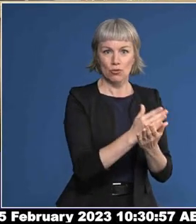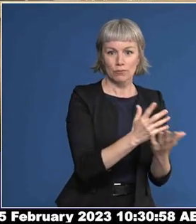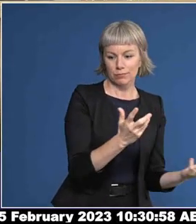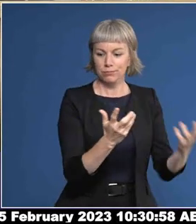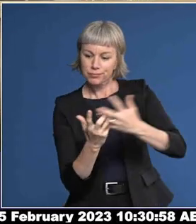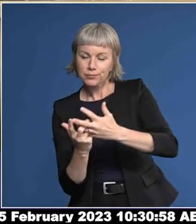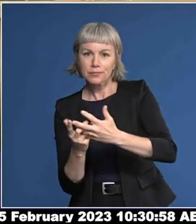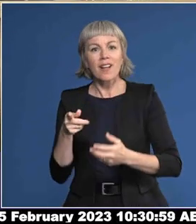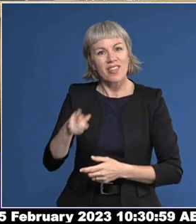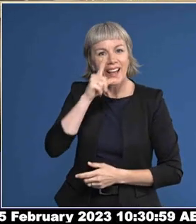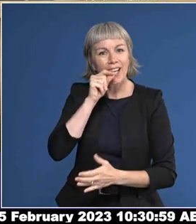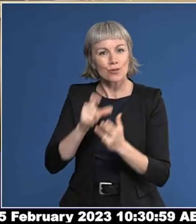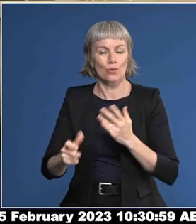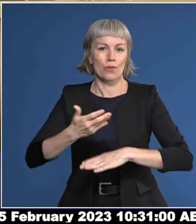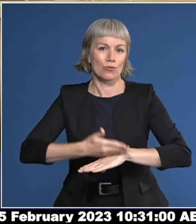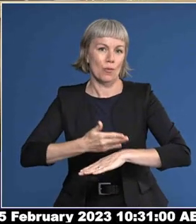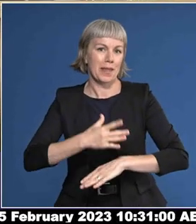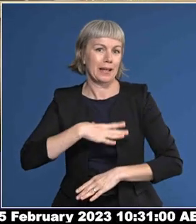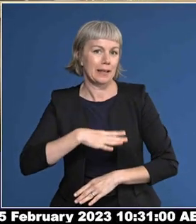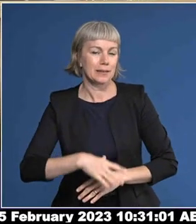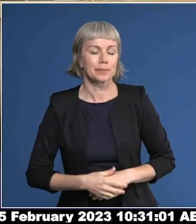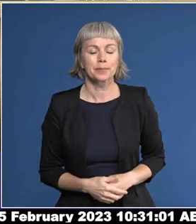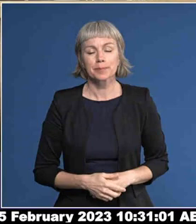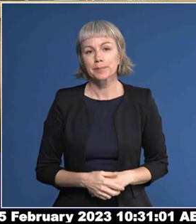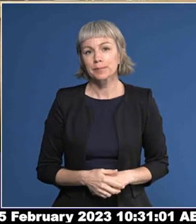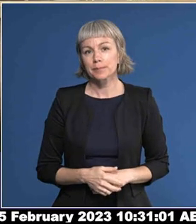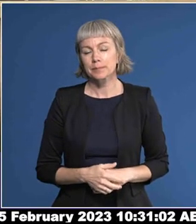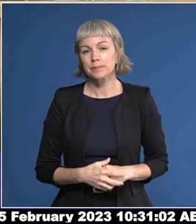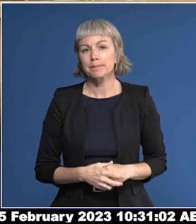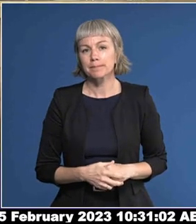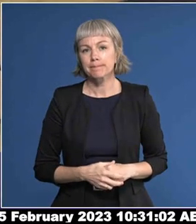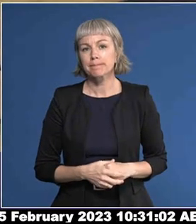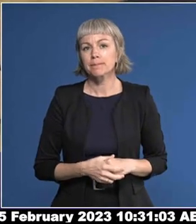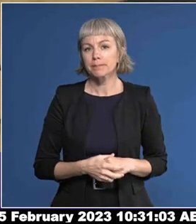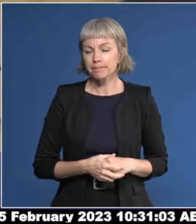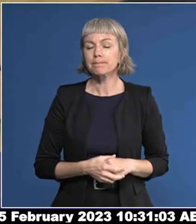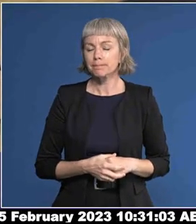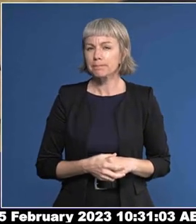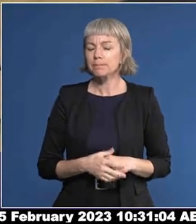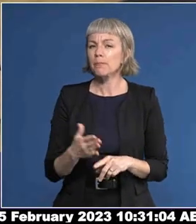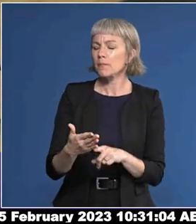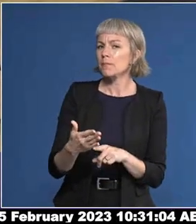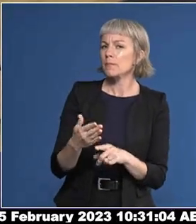the tasks required. MS EASTMAN: All right. So, Ms Toohey, I want to now - before asking some questions about training in the